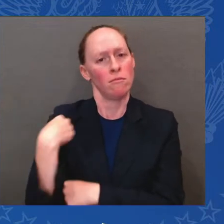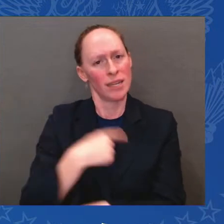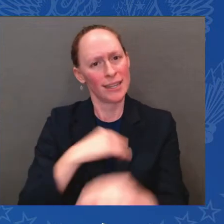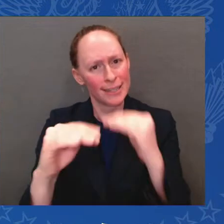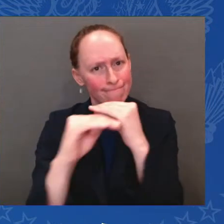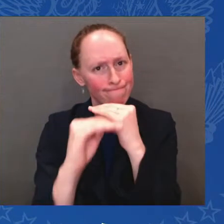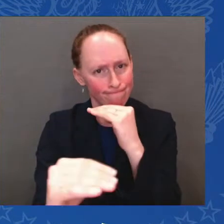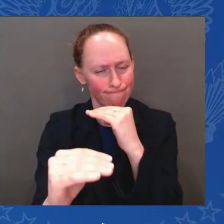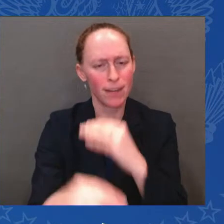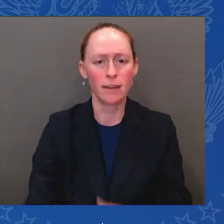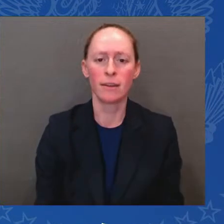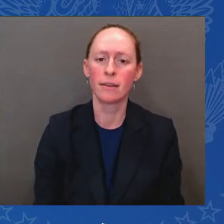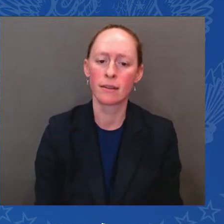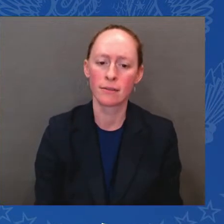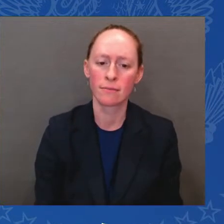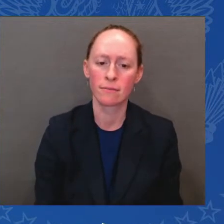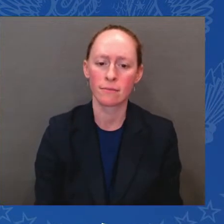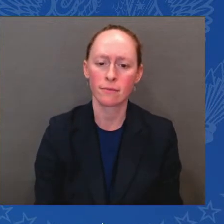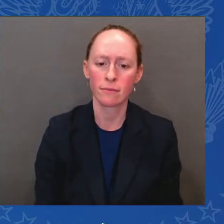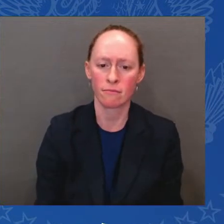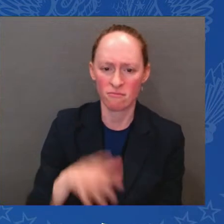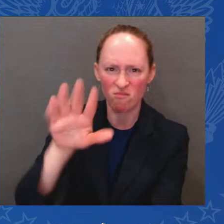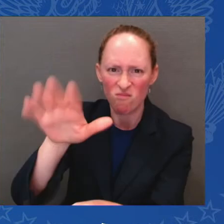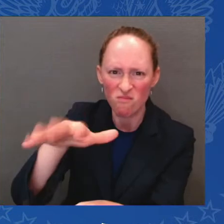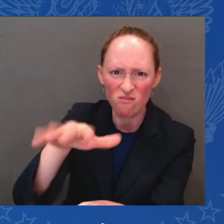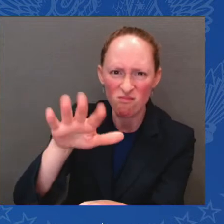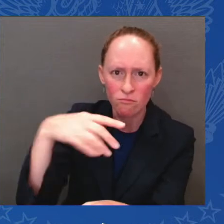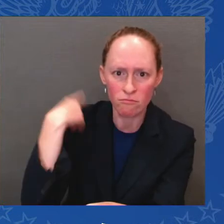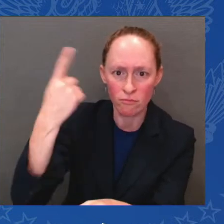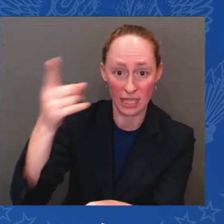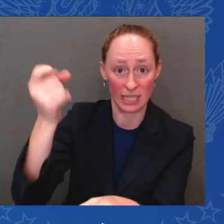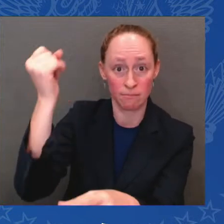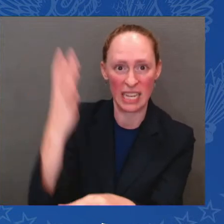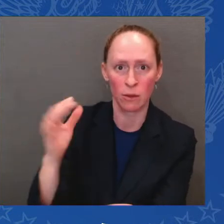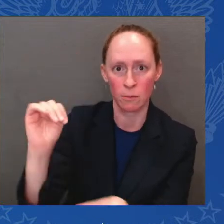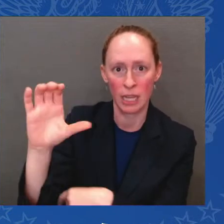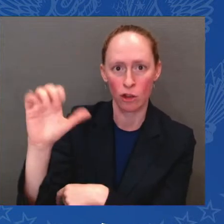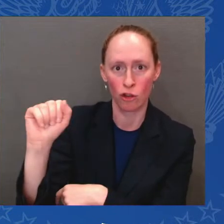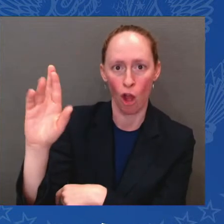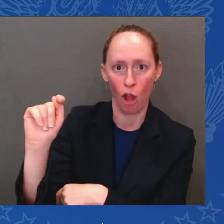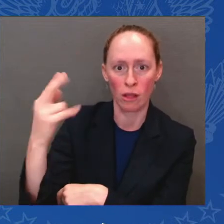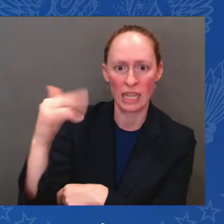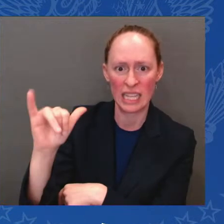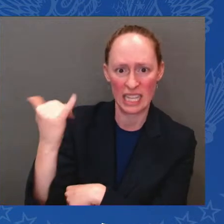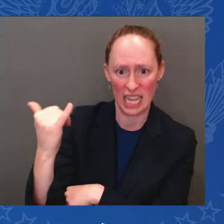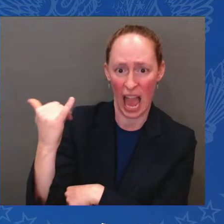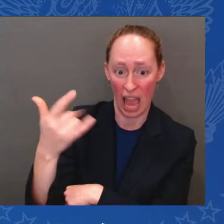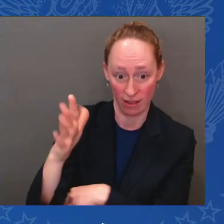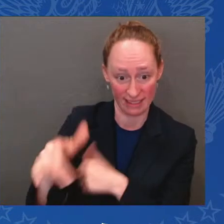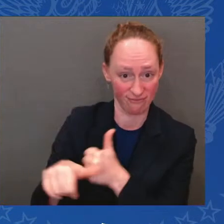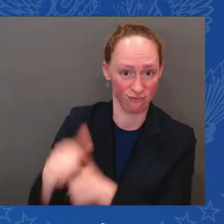Should Democrats vote to help him keep that job? The President: I don't have a vote on that matter. I'll leave that to the leadership